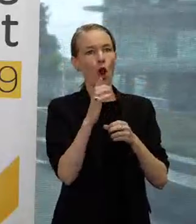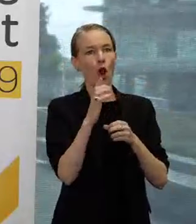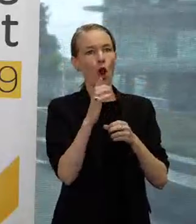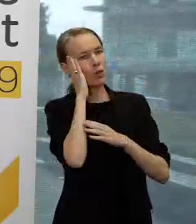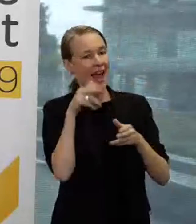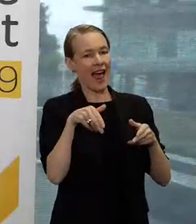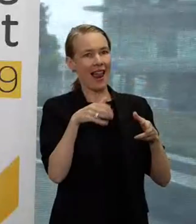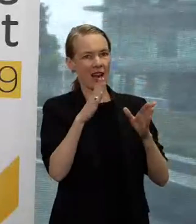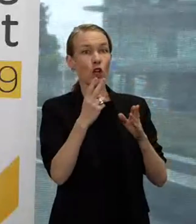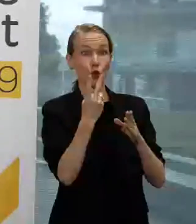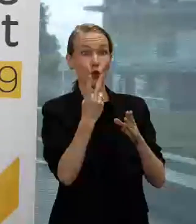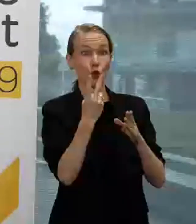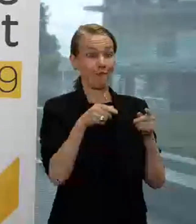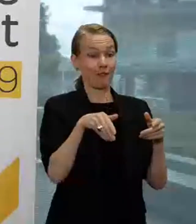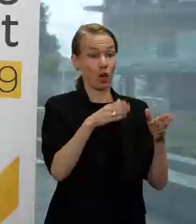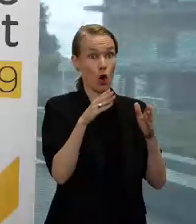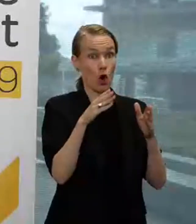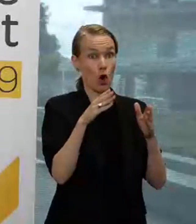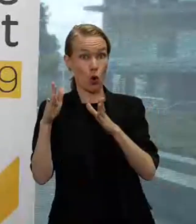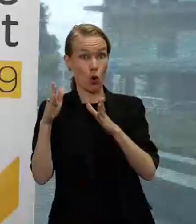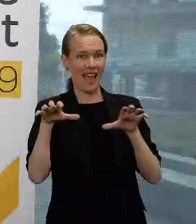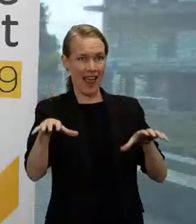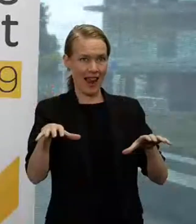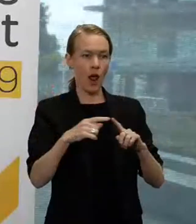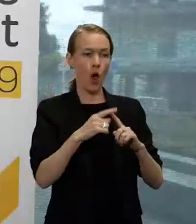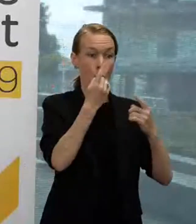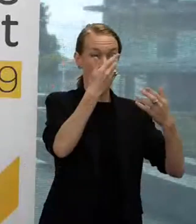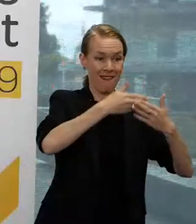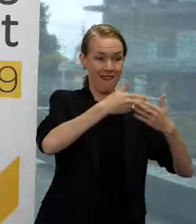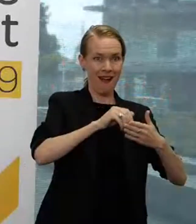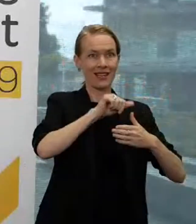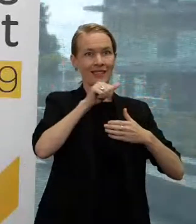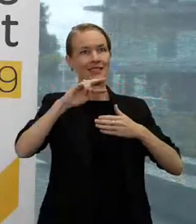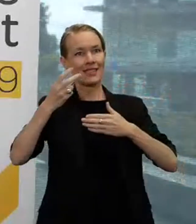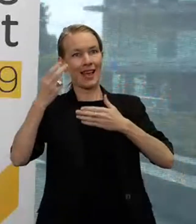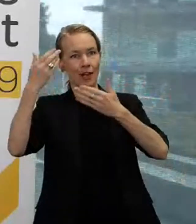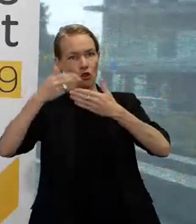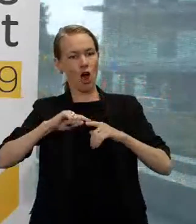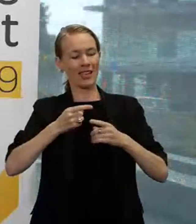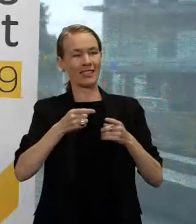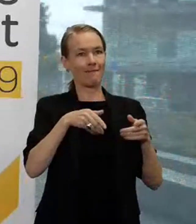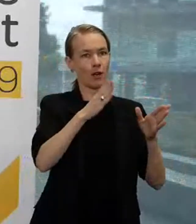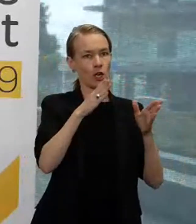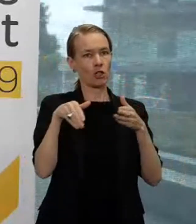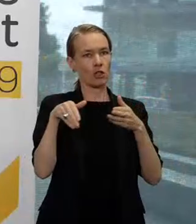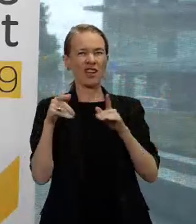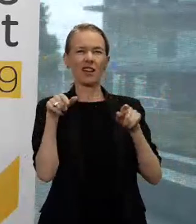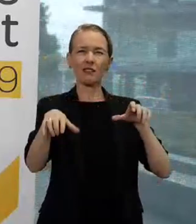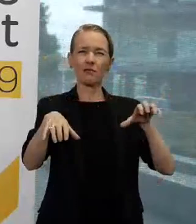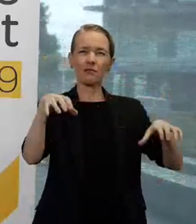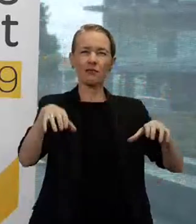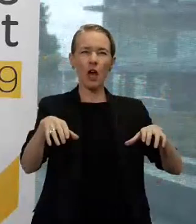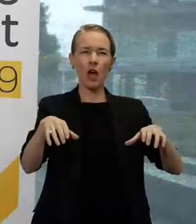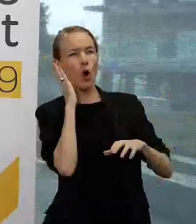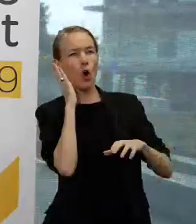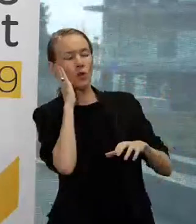Our public health advice said those establishments has been for the rooms that the man used to be deep cleaned.